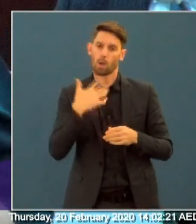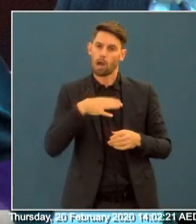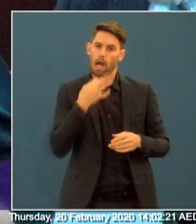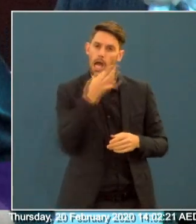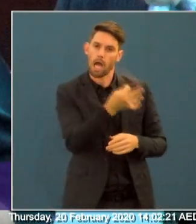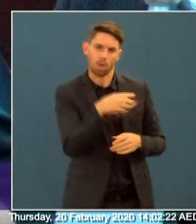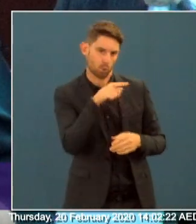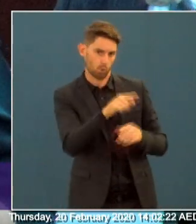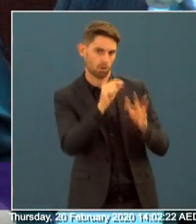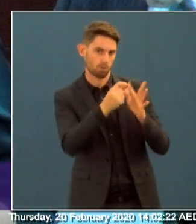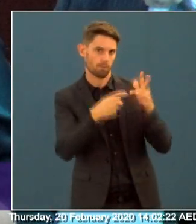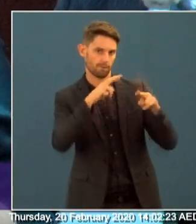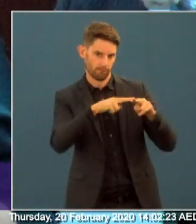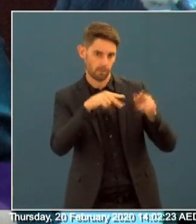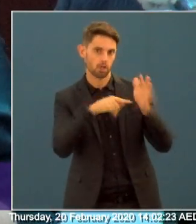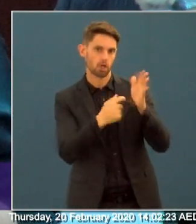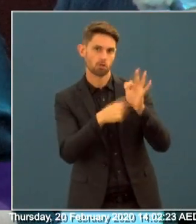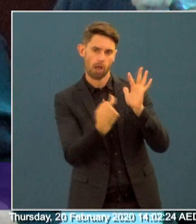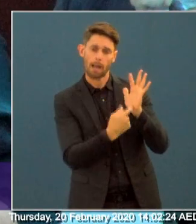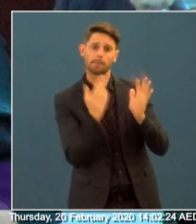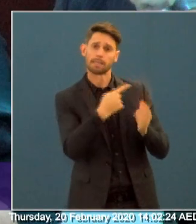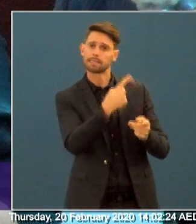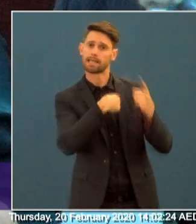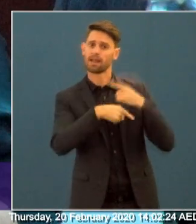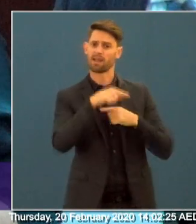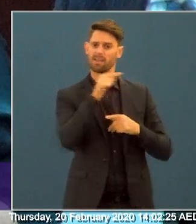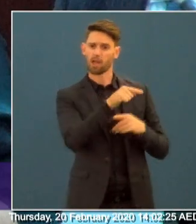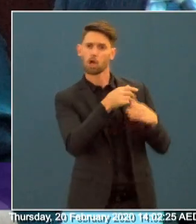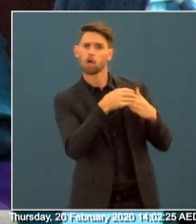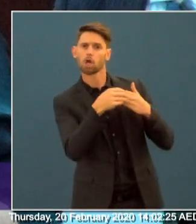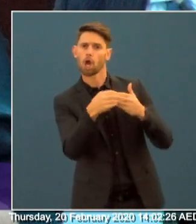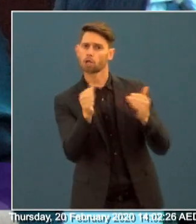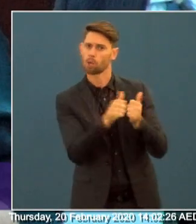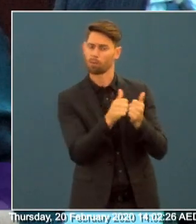what can you tell us about the Guide, which is quite lengthy and very detailed —